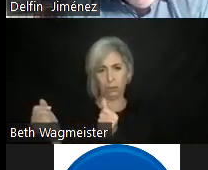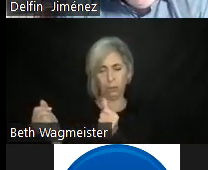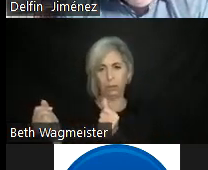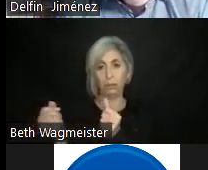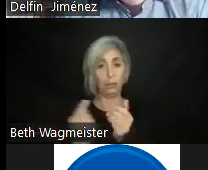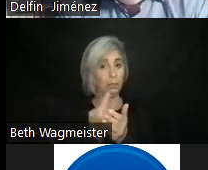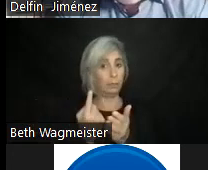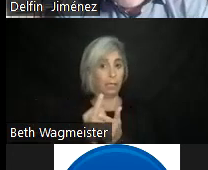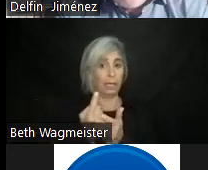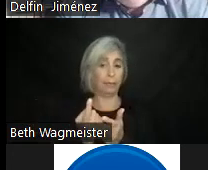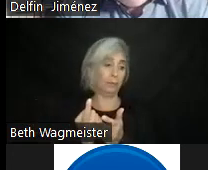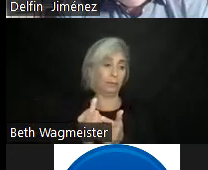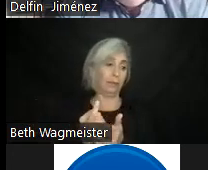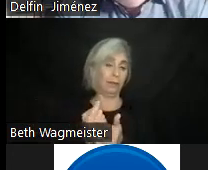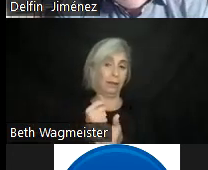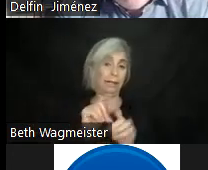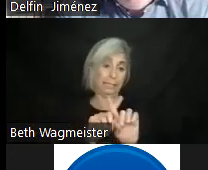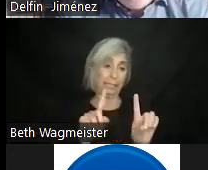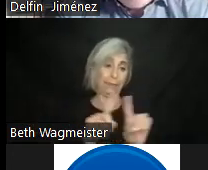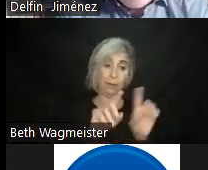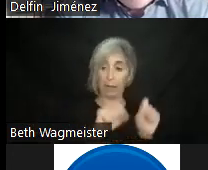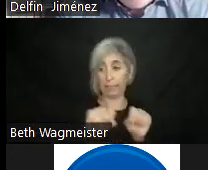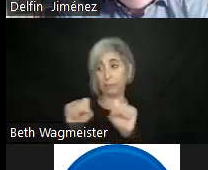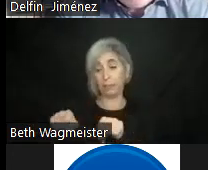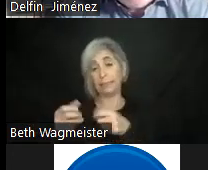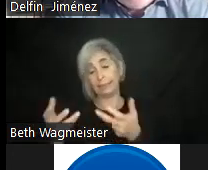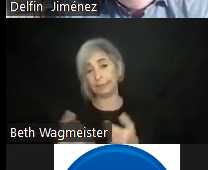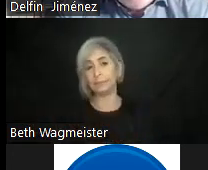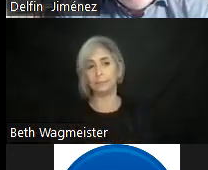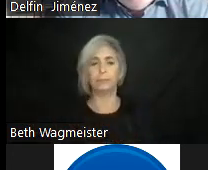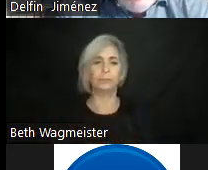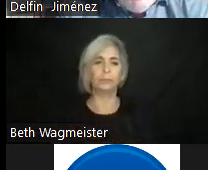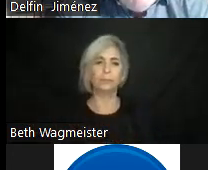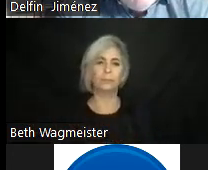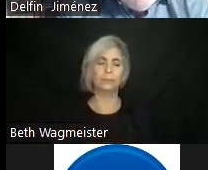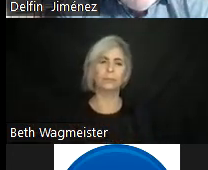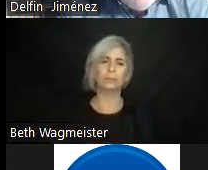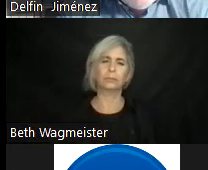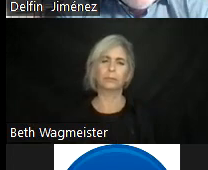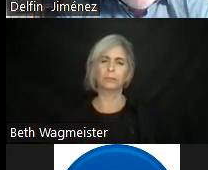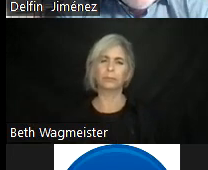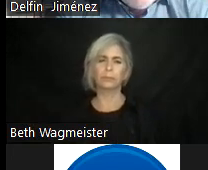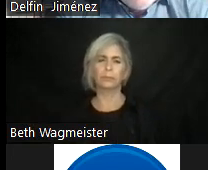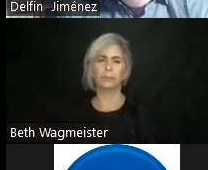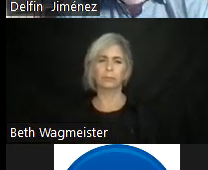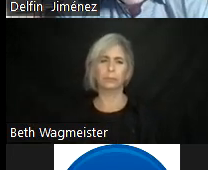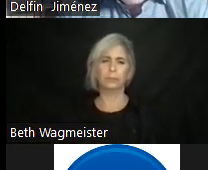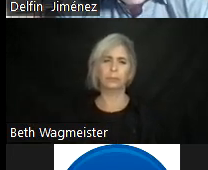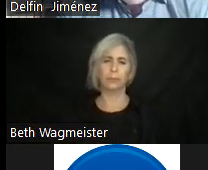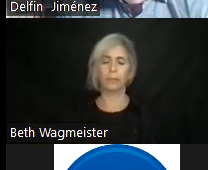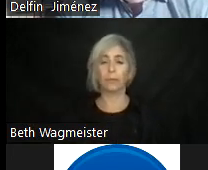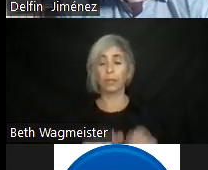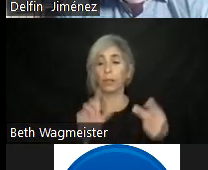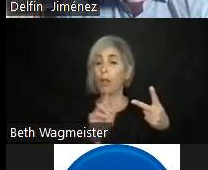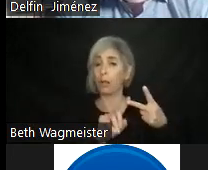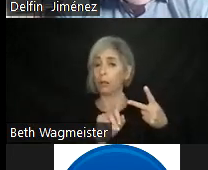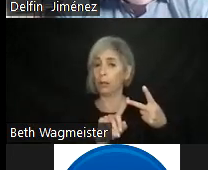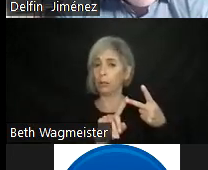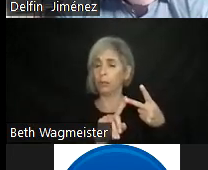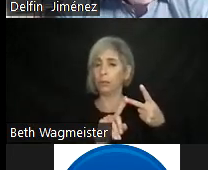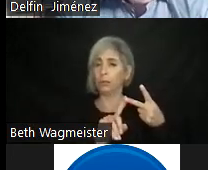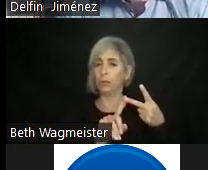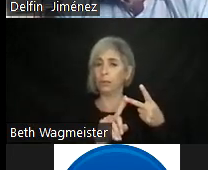there are the different possibilities. And the other technical report is about